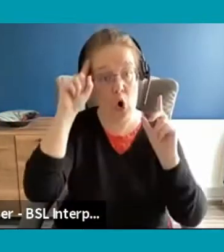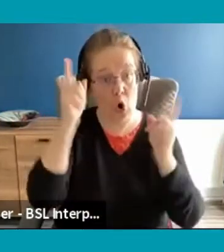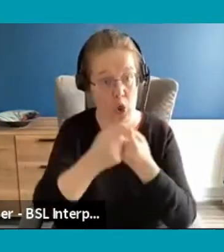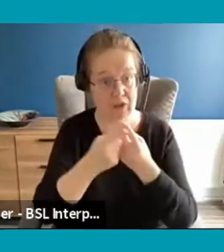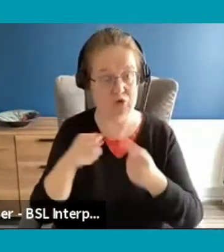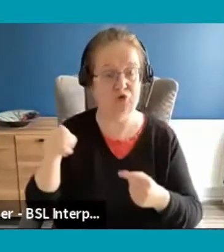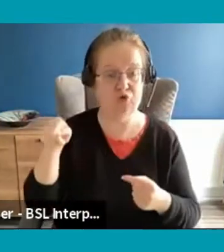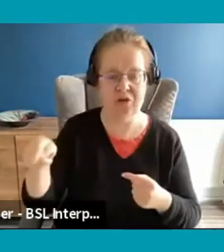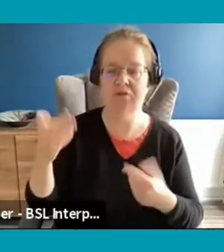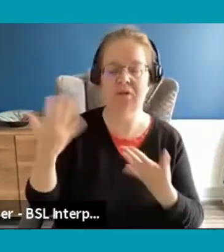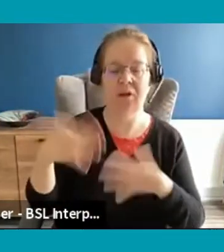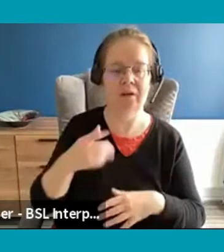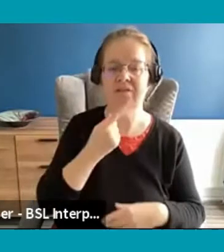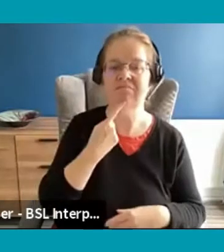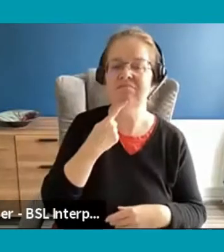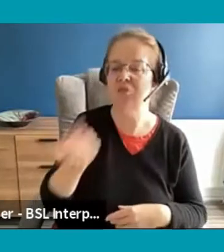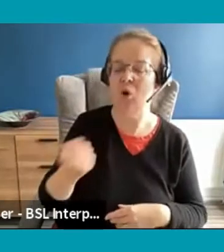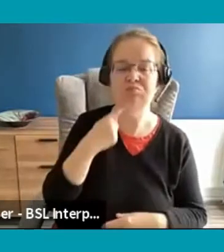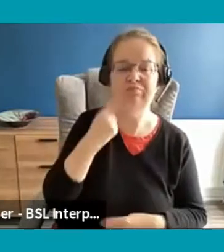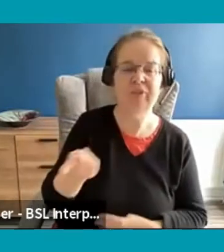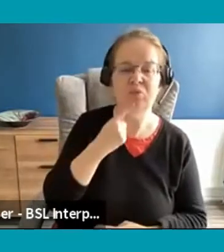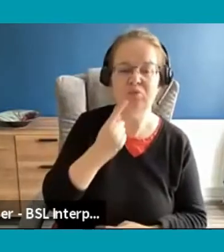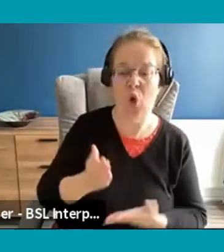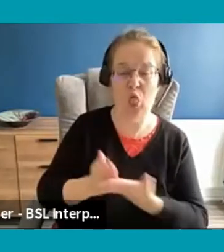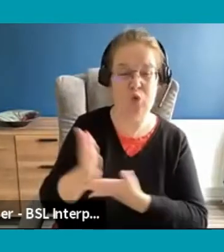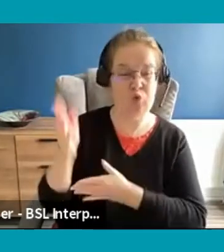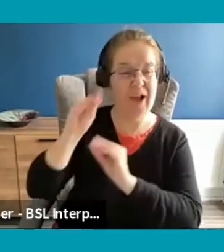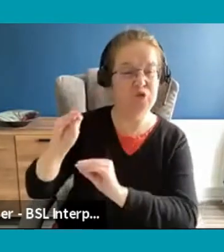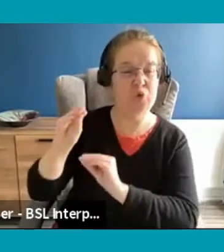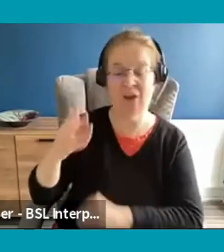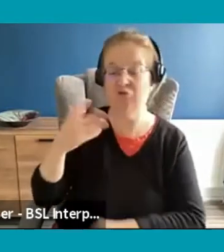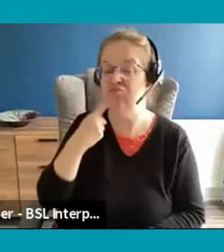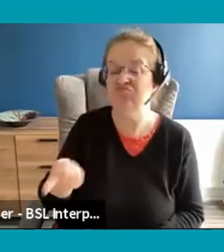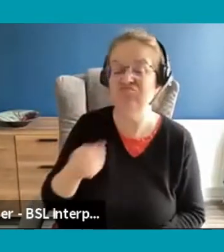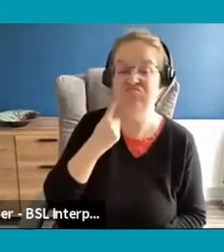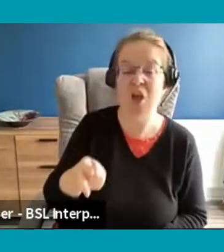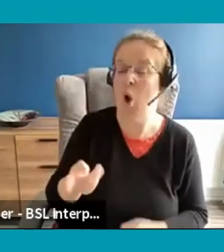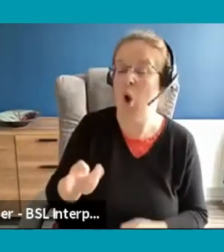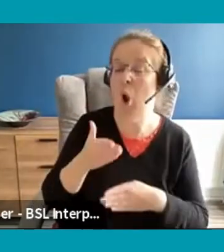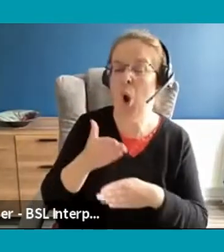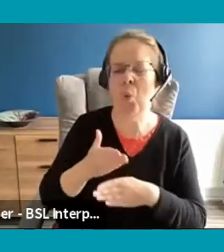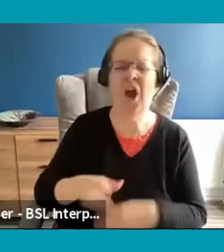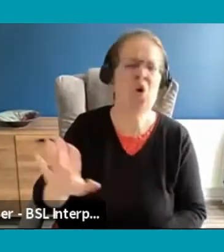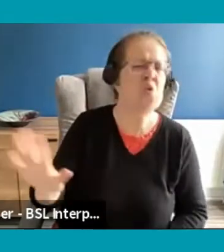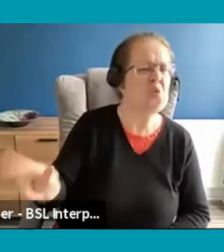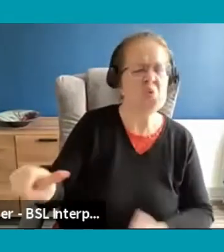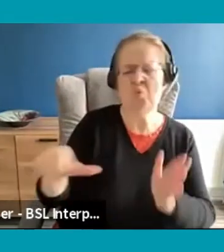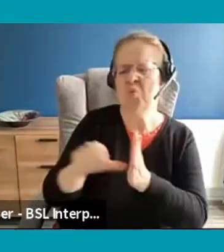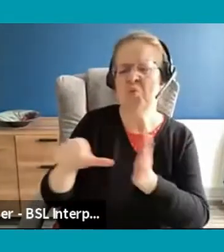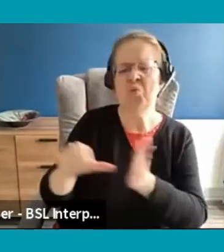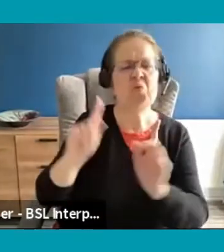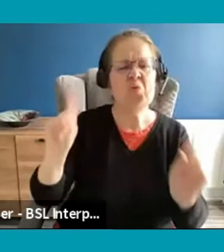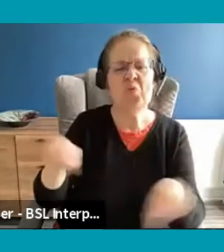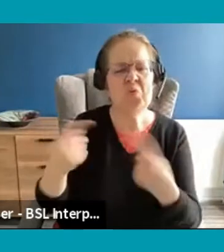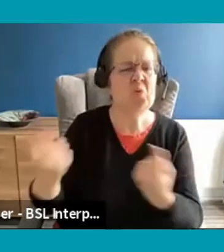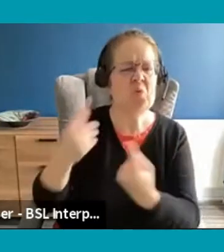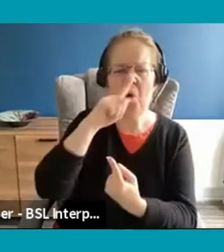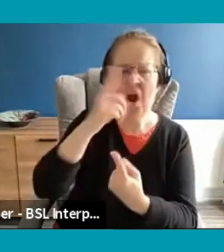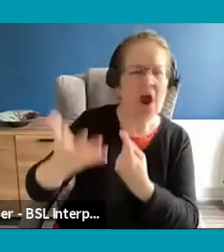been told throughout his education. That work would be really difficult for him to achieve due to various